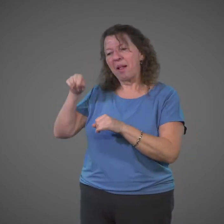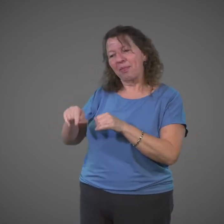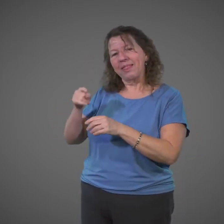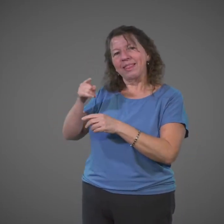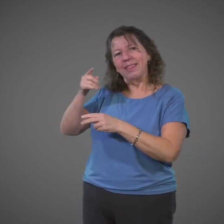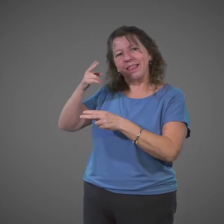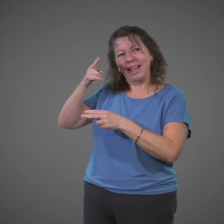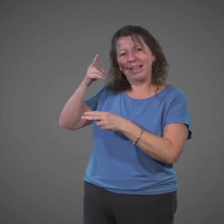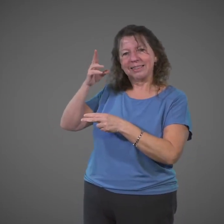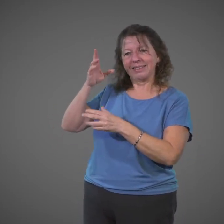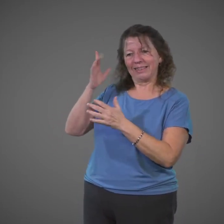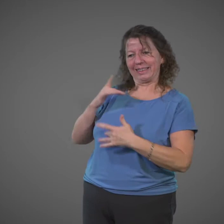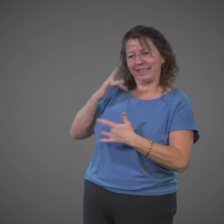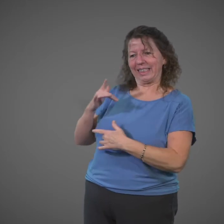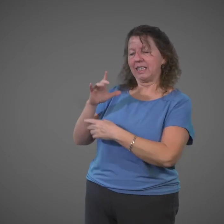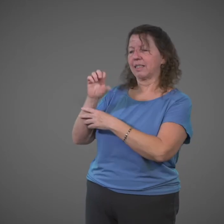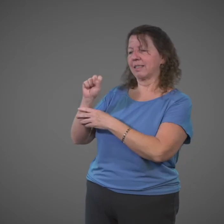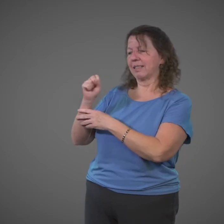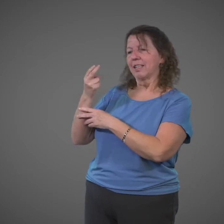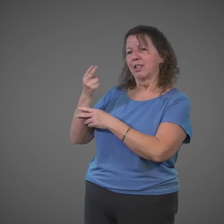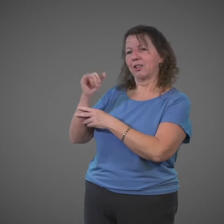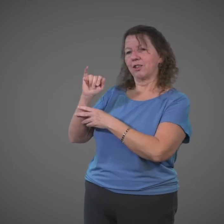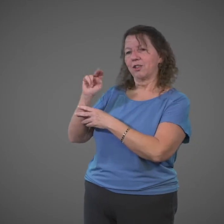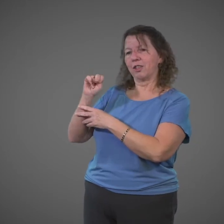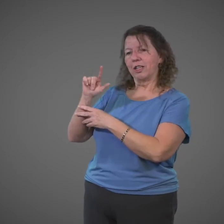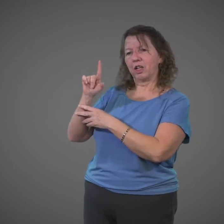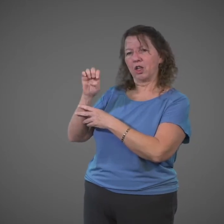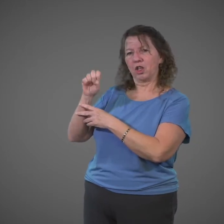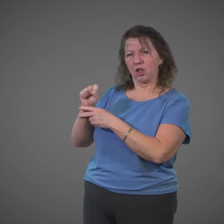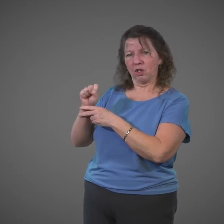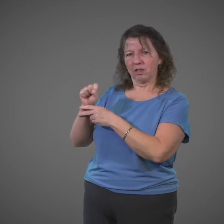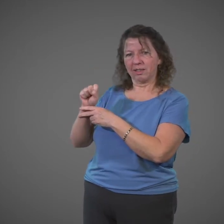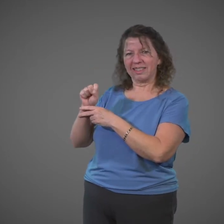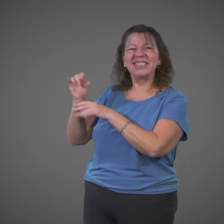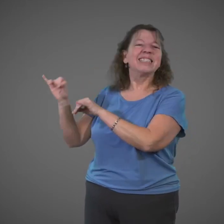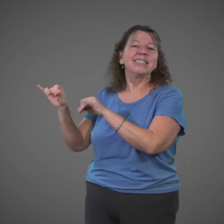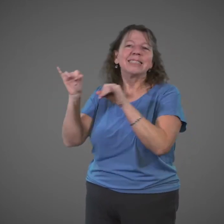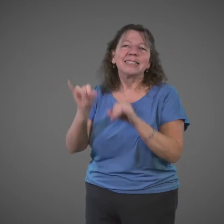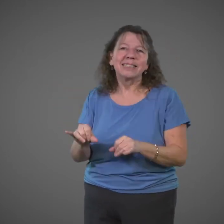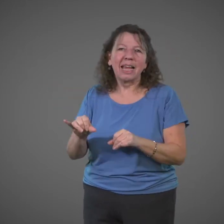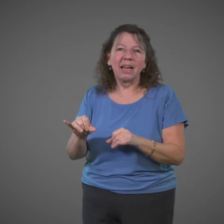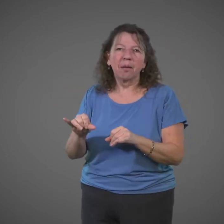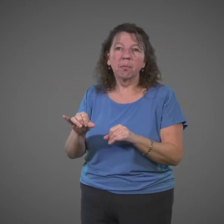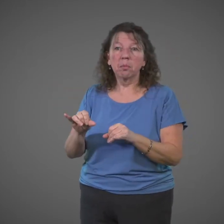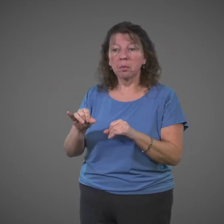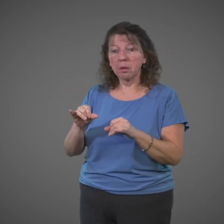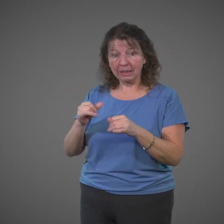Shingles is the same illness as chicken pox,